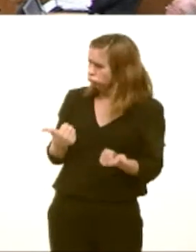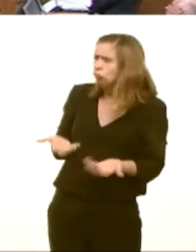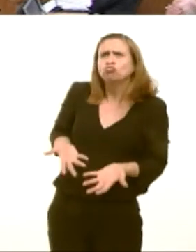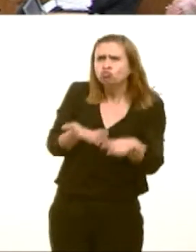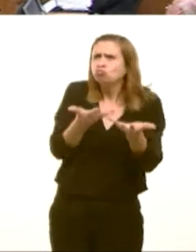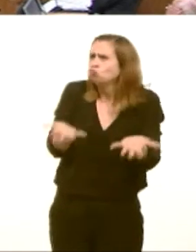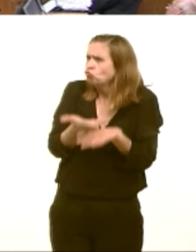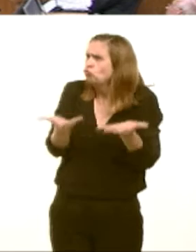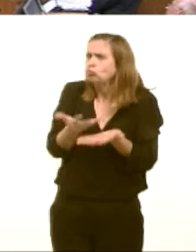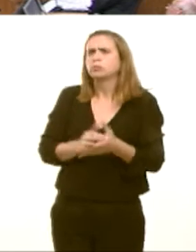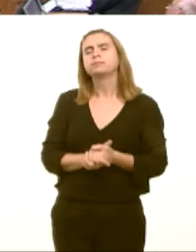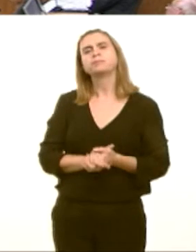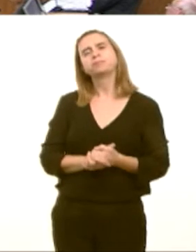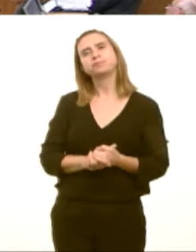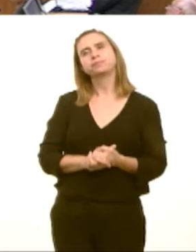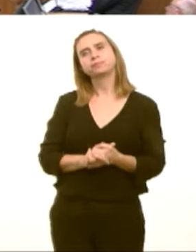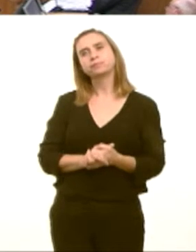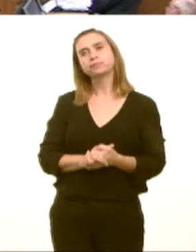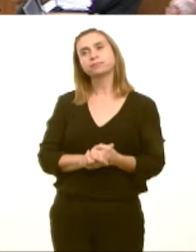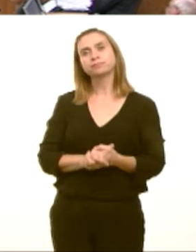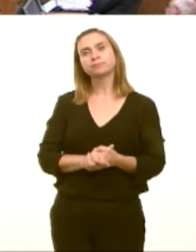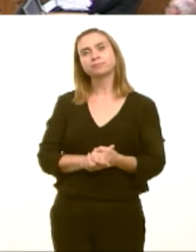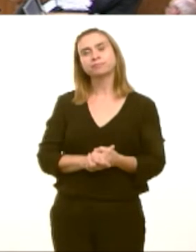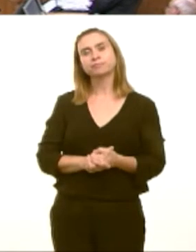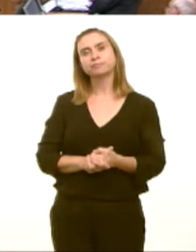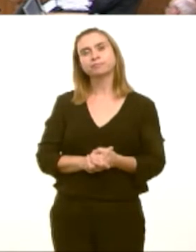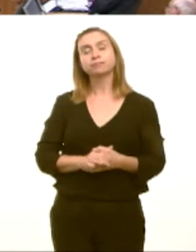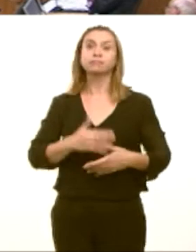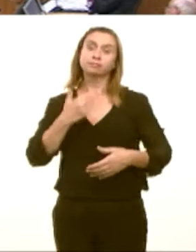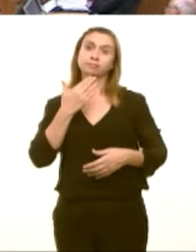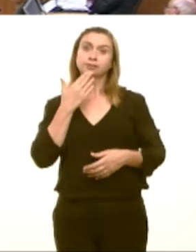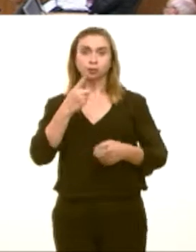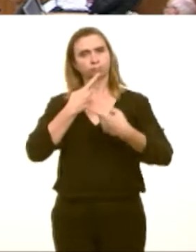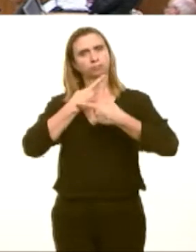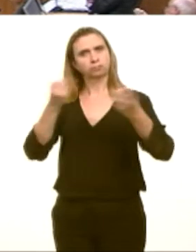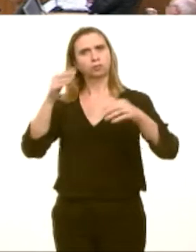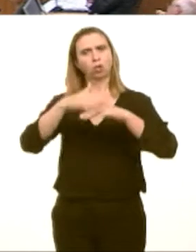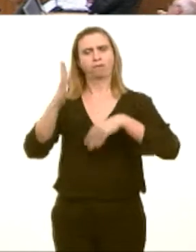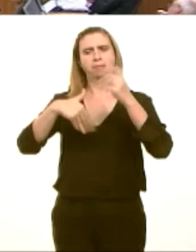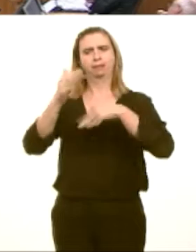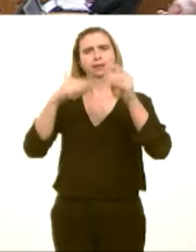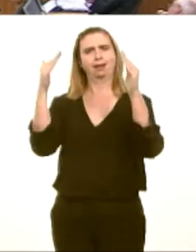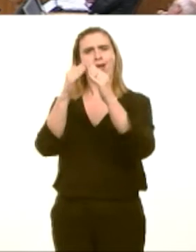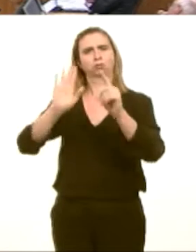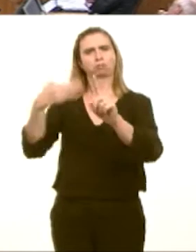A wnaiff y Prif Weinidog ddatganiad am dargedau adeiladu tai Llywodraeth Cymru? OAQ(4)2475(FM) Carwyn Jones: We are seeing good progress